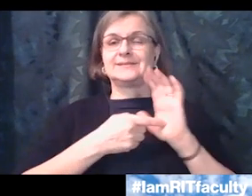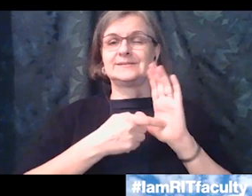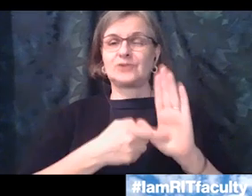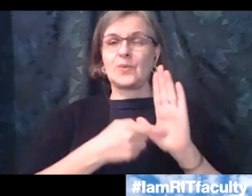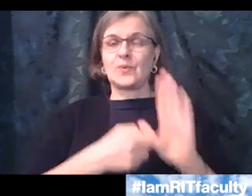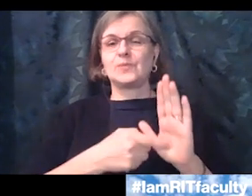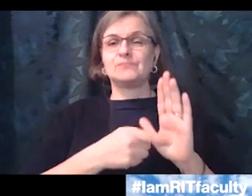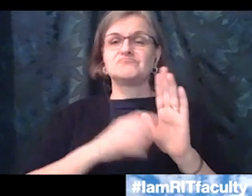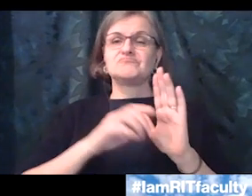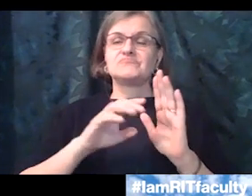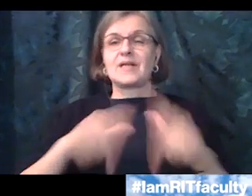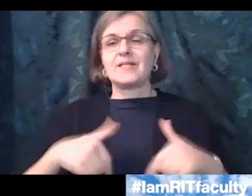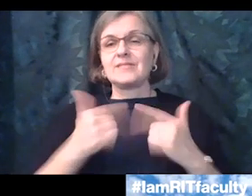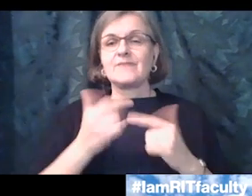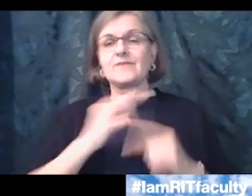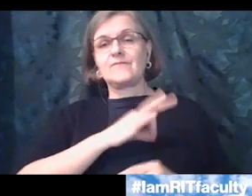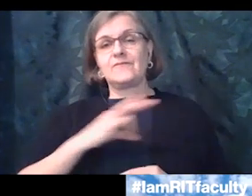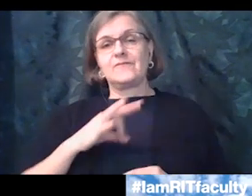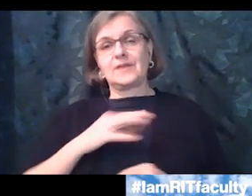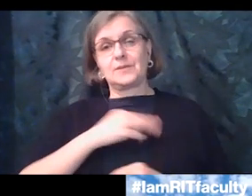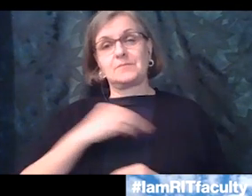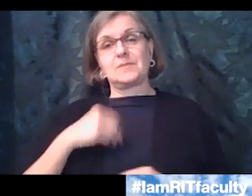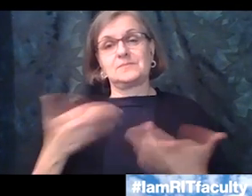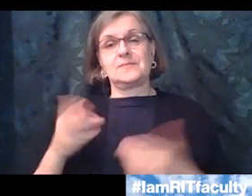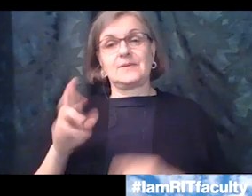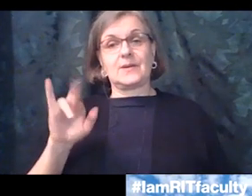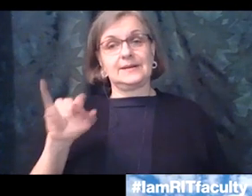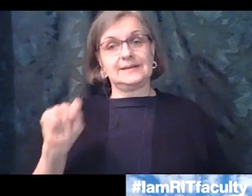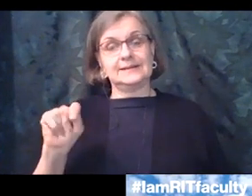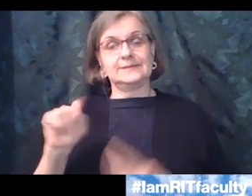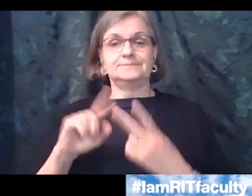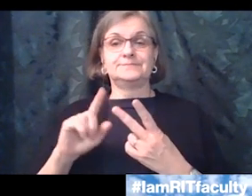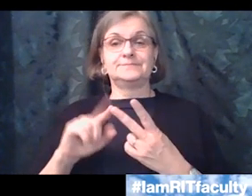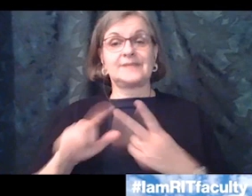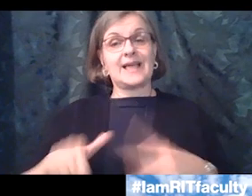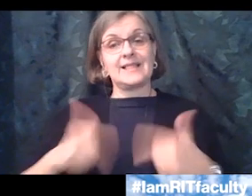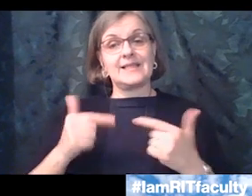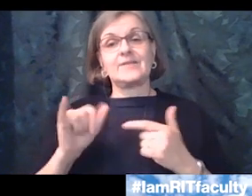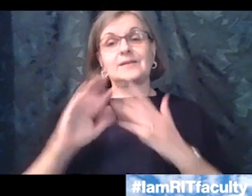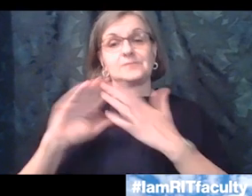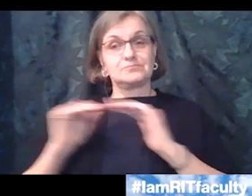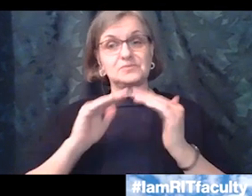into life as a faculty member here at RIT, life as a community member within the greater Rochester